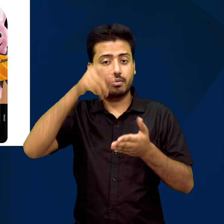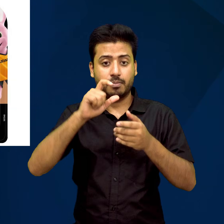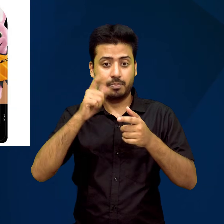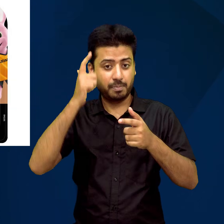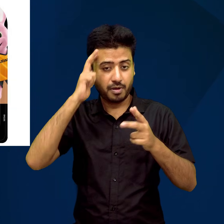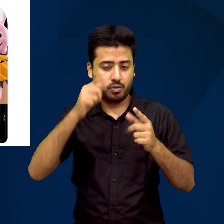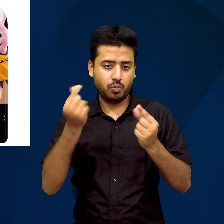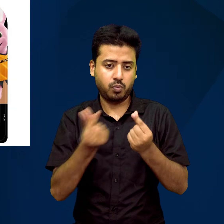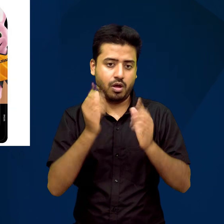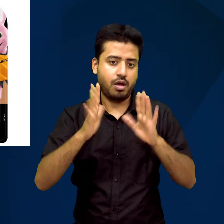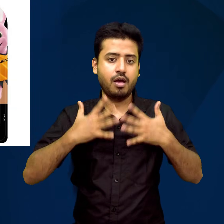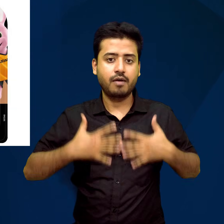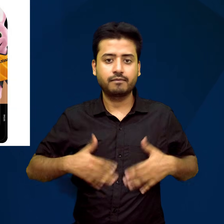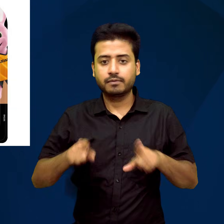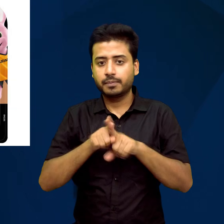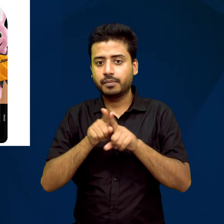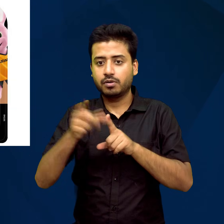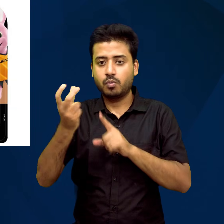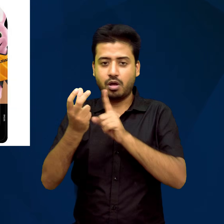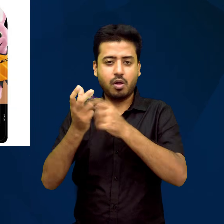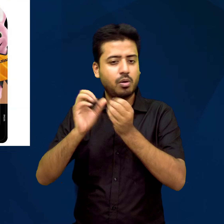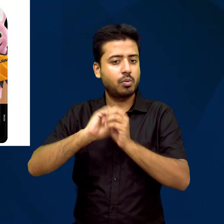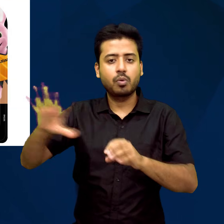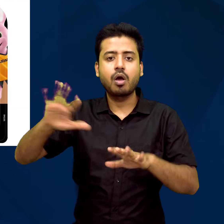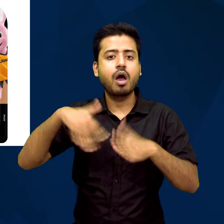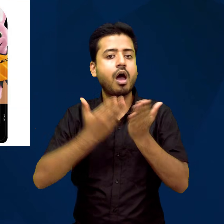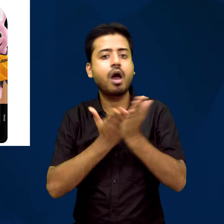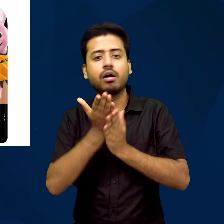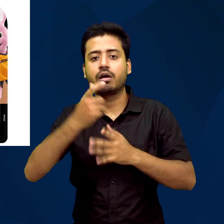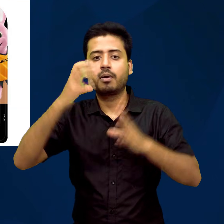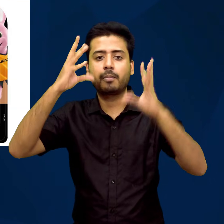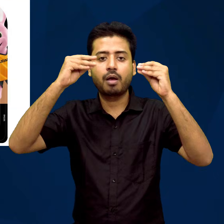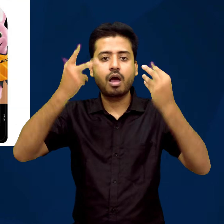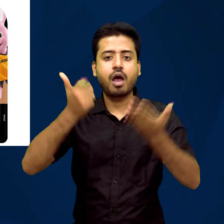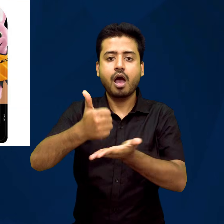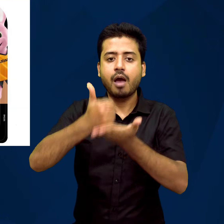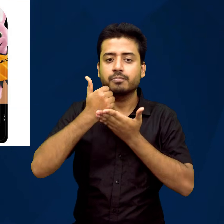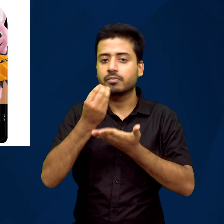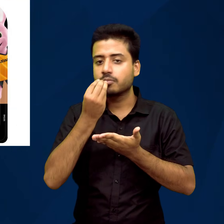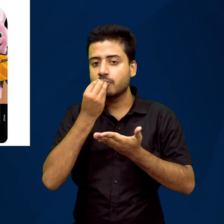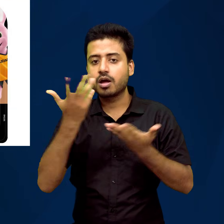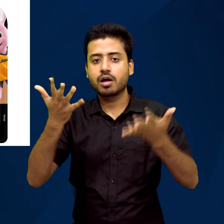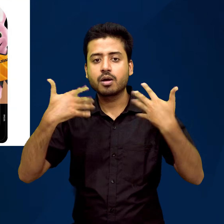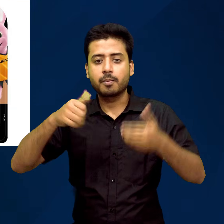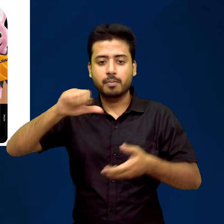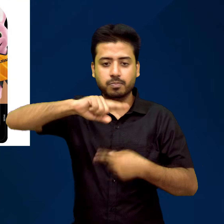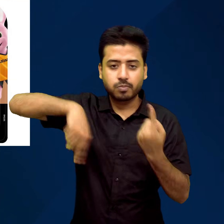is fed into a massive pulverizer which grinds the coal into a fine black powder that feels